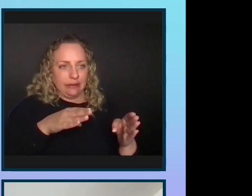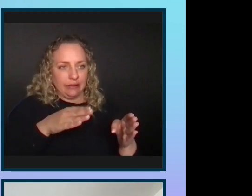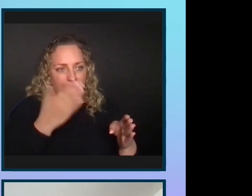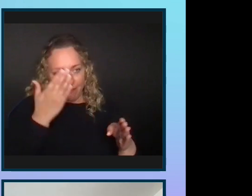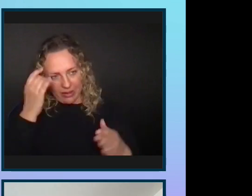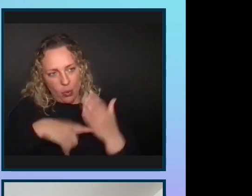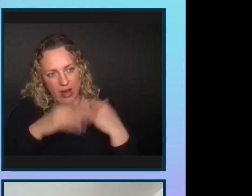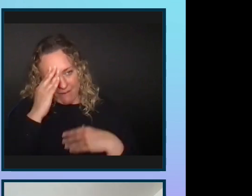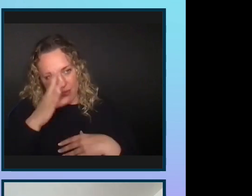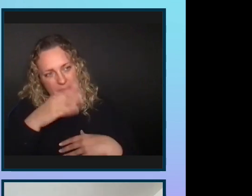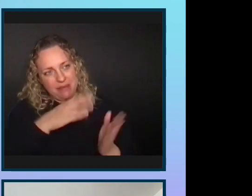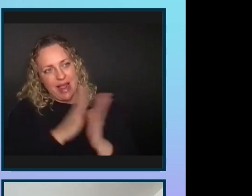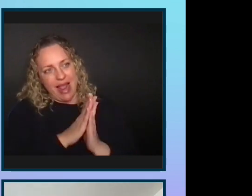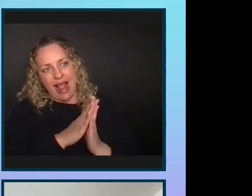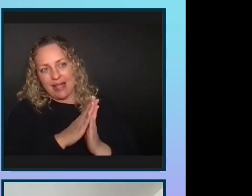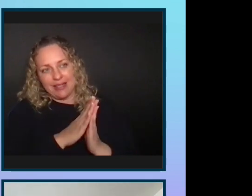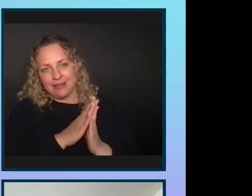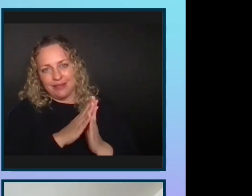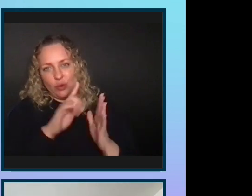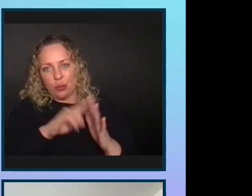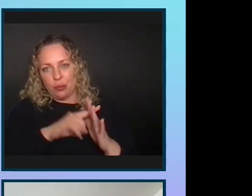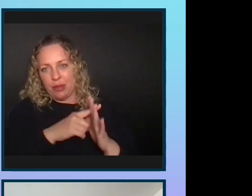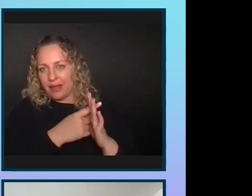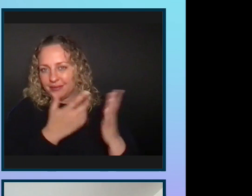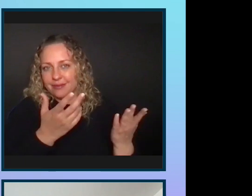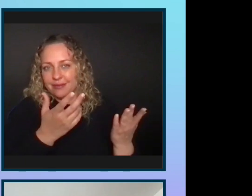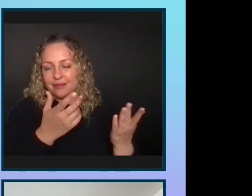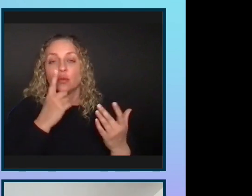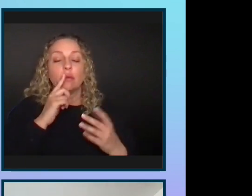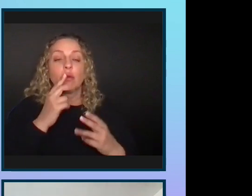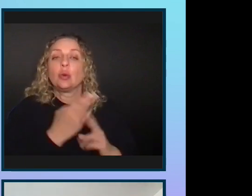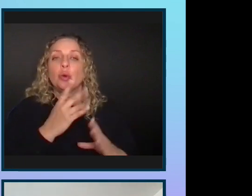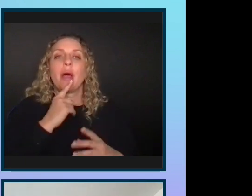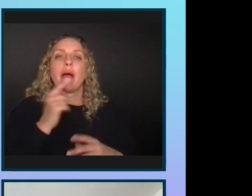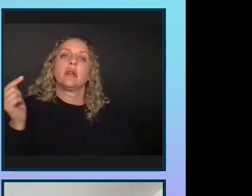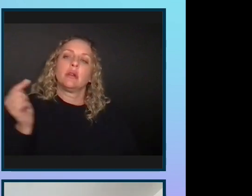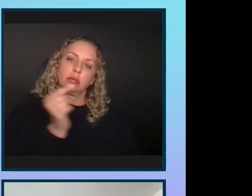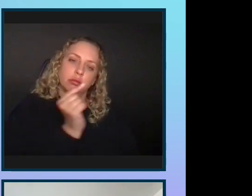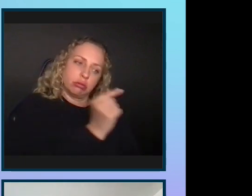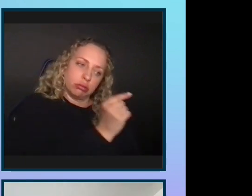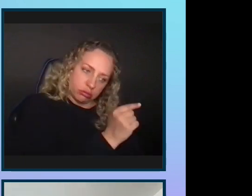you are being asked for in the first place. So for a user, they'll have to delete this input so that they can then again,